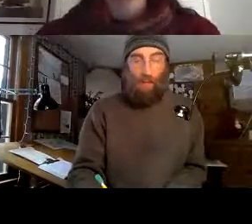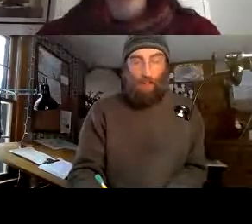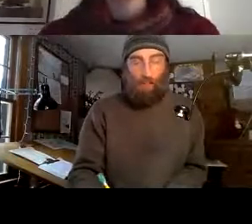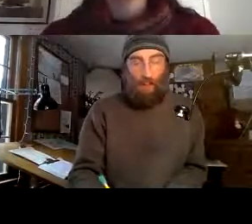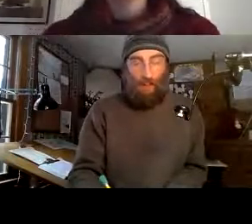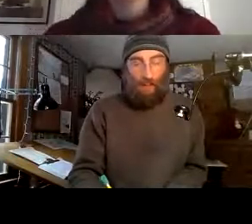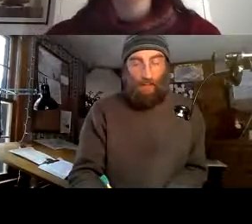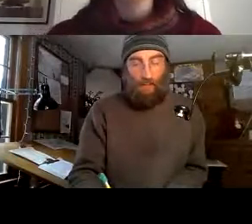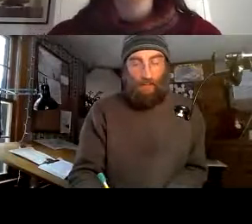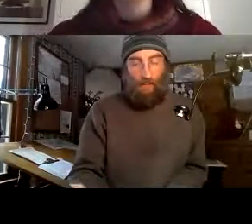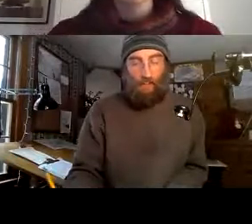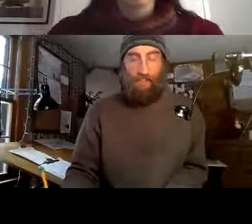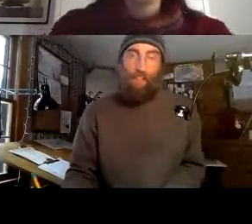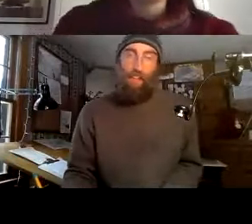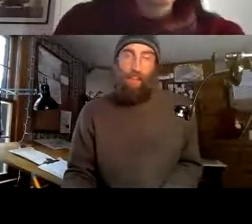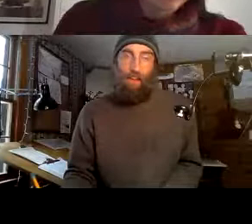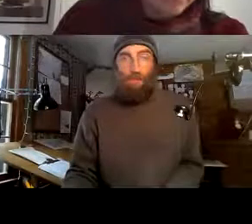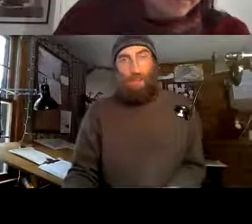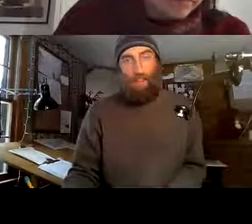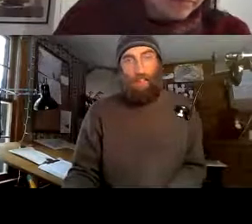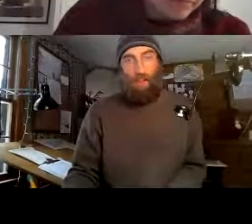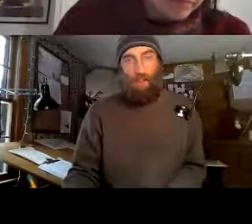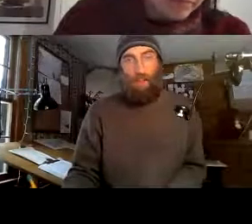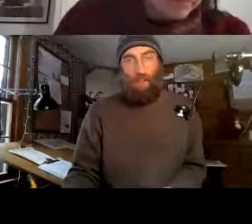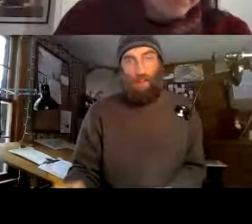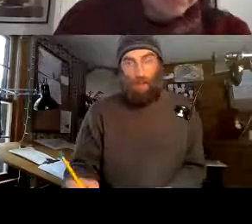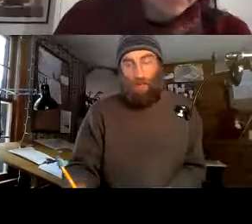dots on a line, and we'll make it look kind of blank, although